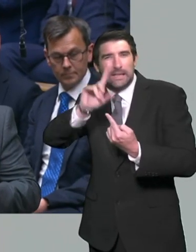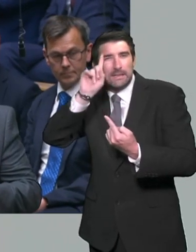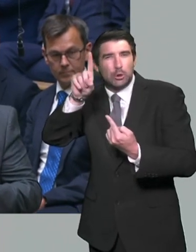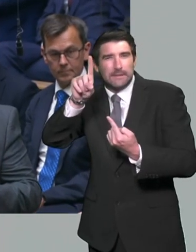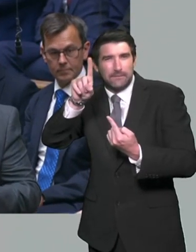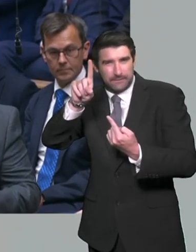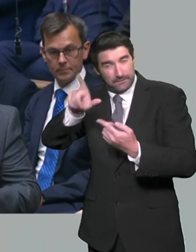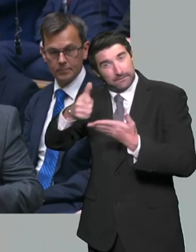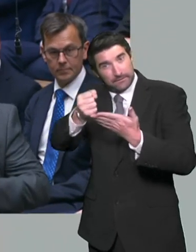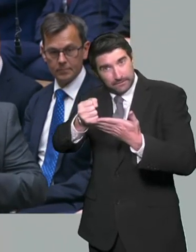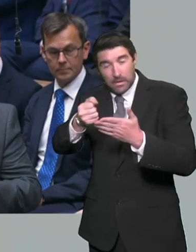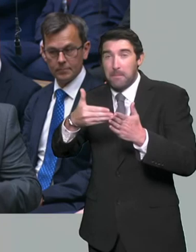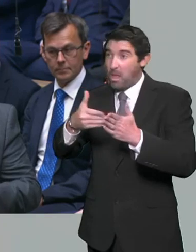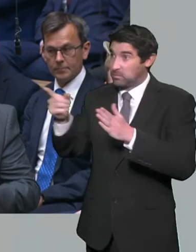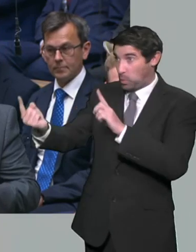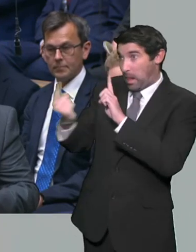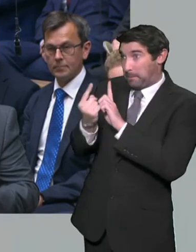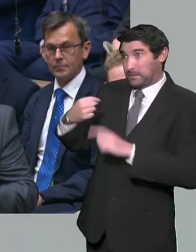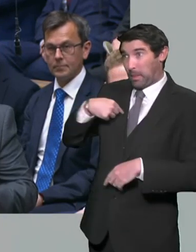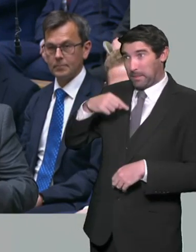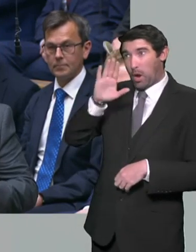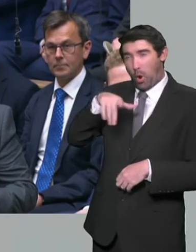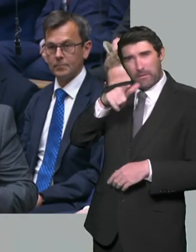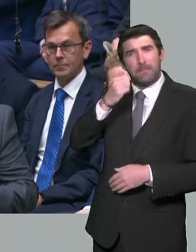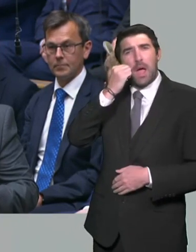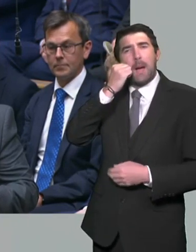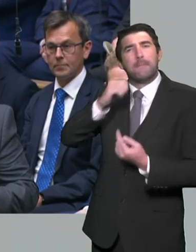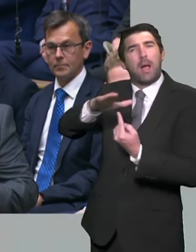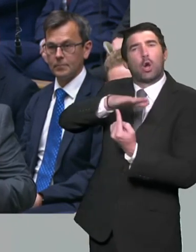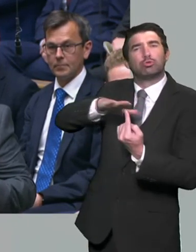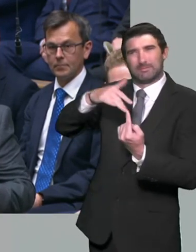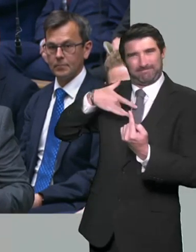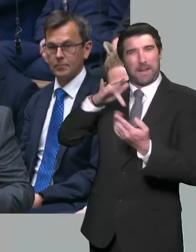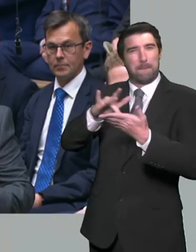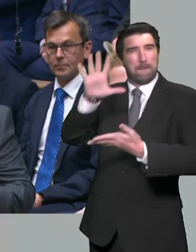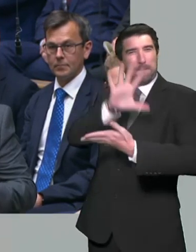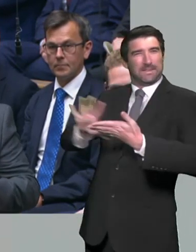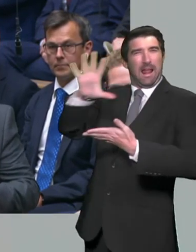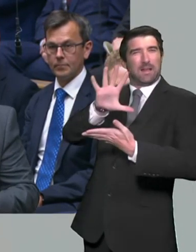Will he meet me to look at how the Black Country can be a pilot project to decarbonise, reduce